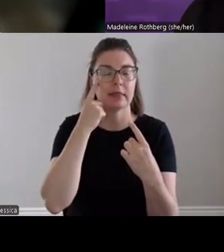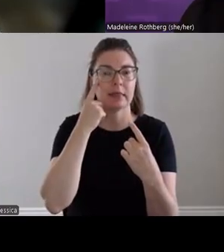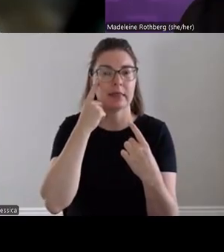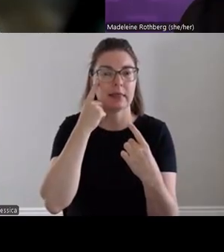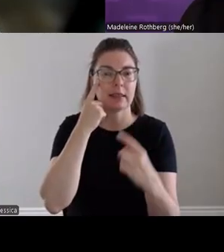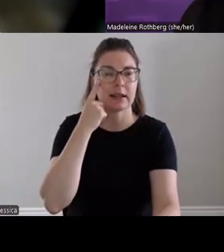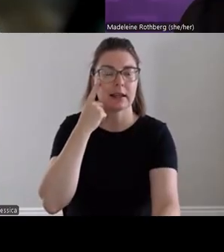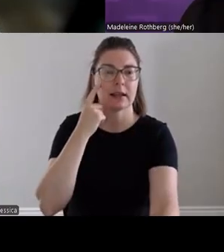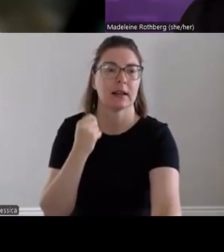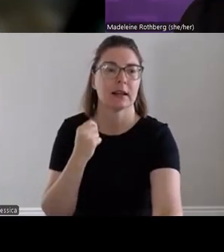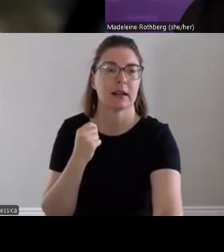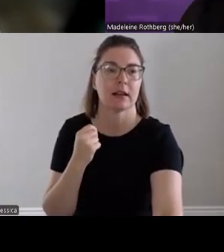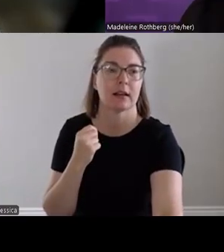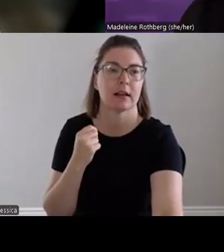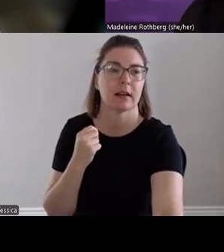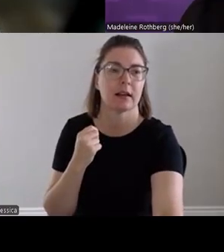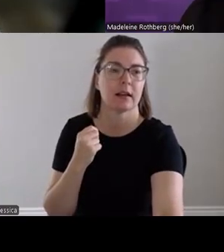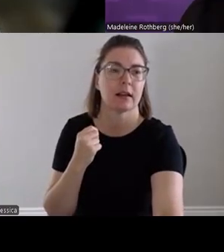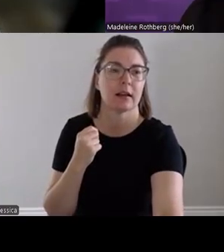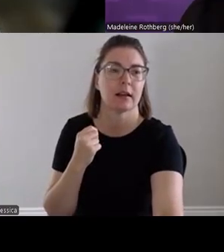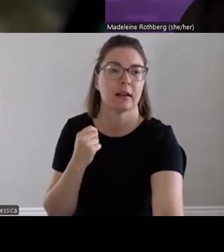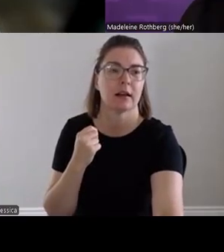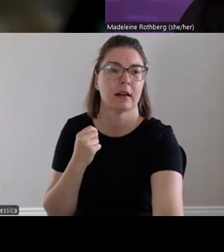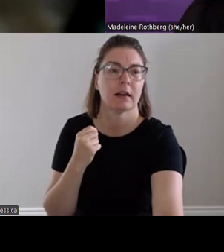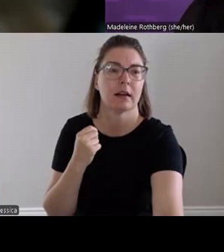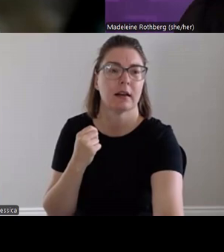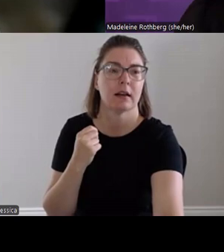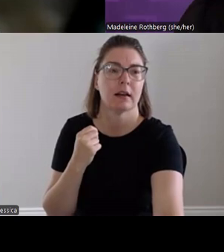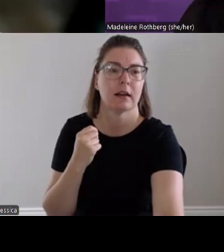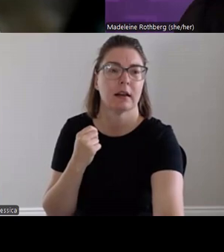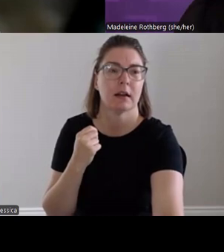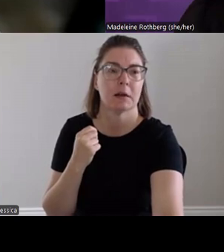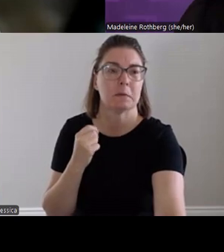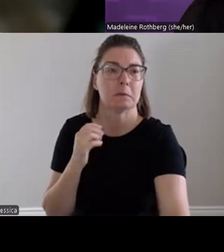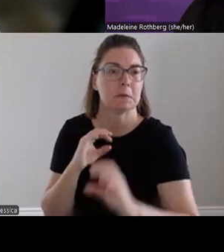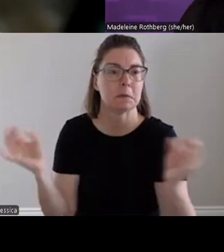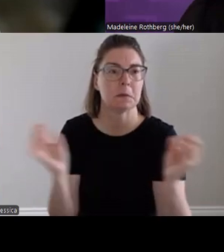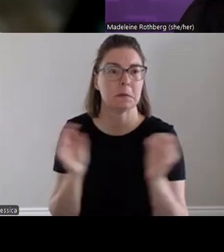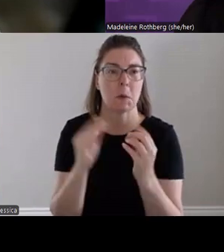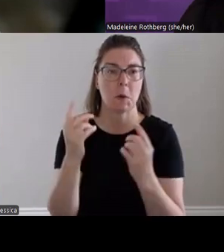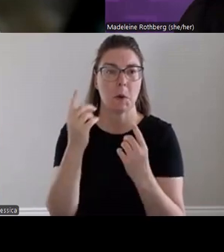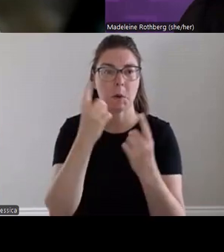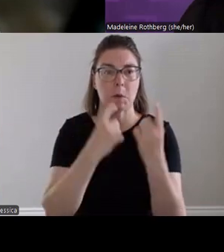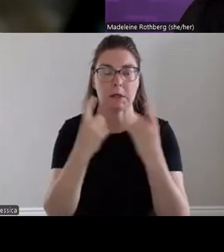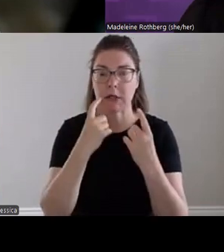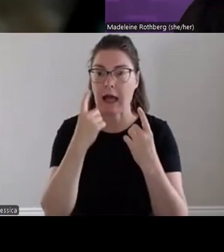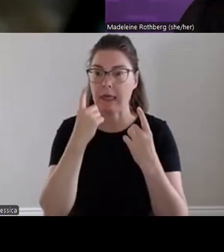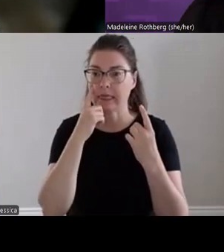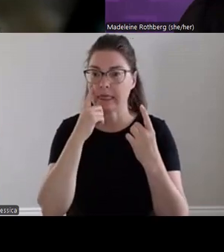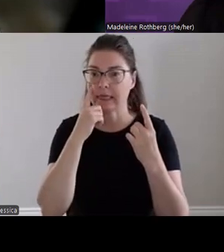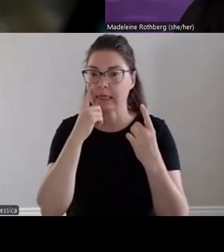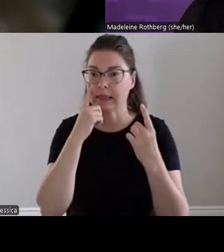um...if there are no more questions? I, I would say… we can maybe close early?